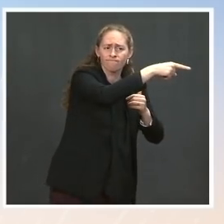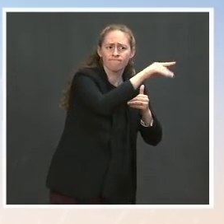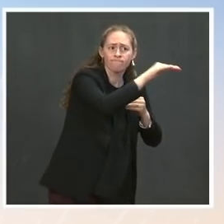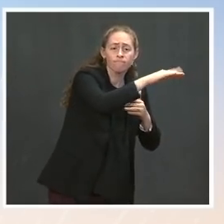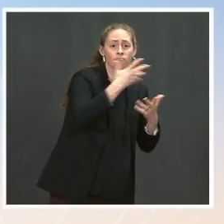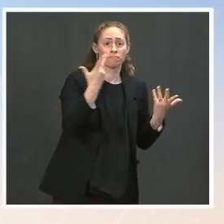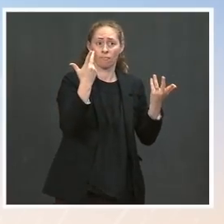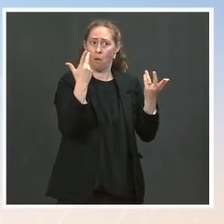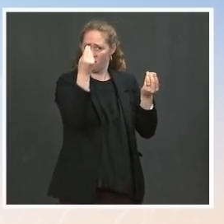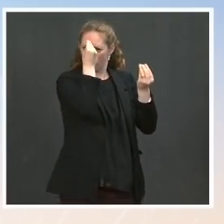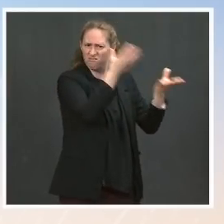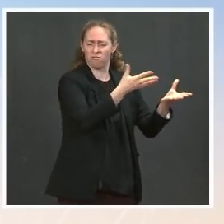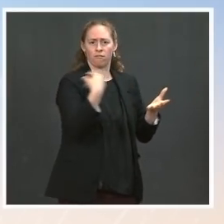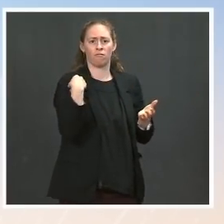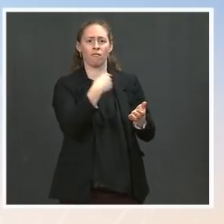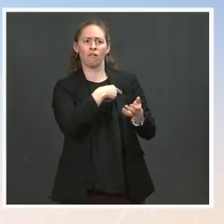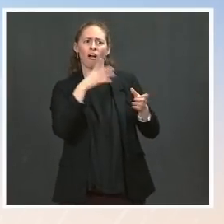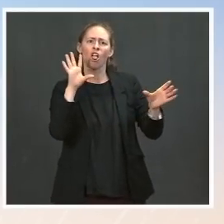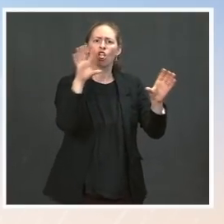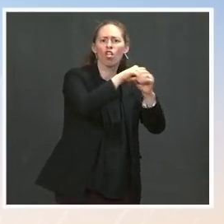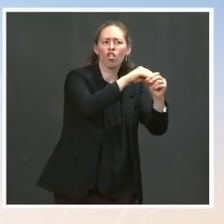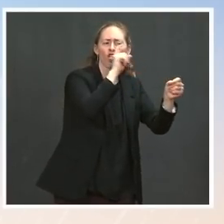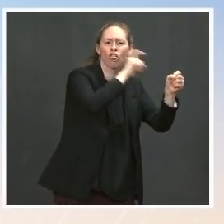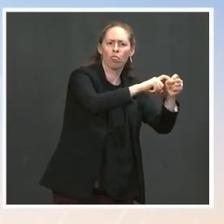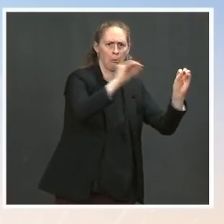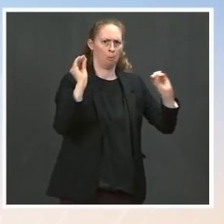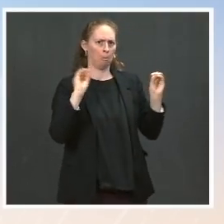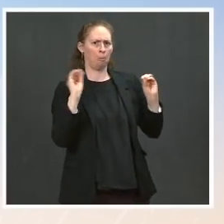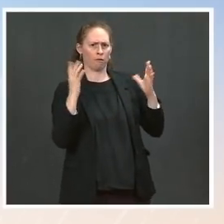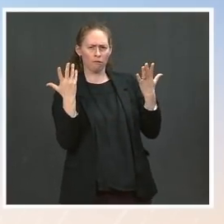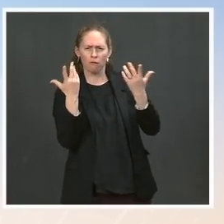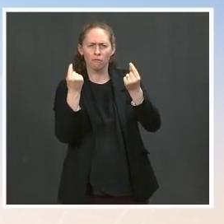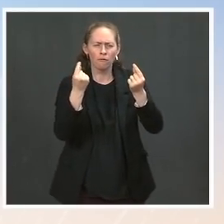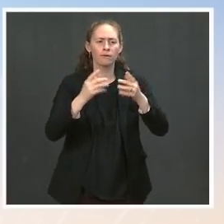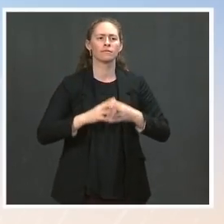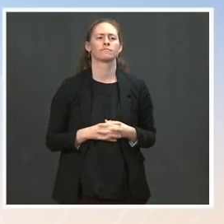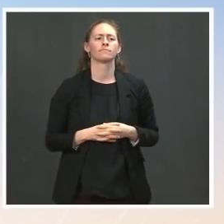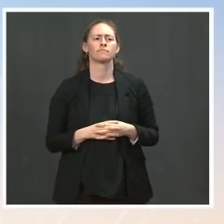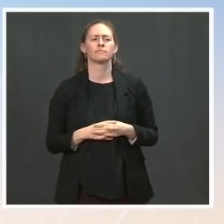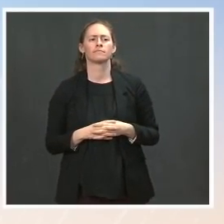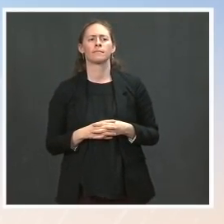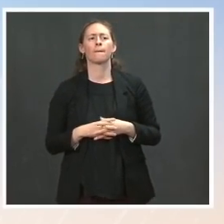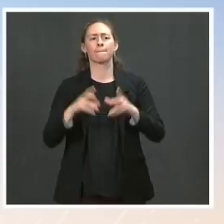Ms. Psaki: Well, I -- we, of course, have seen the reports of the incident at the Natanz enrichment facility.